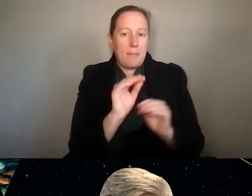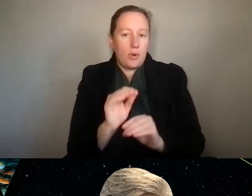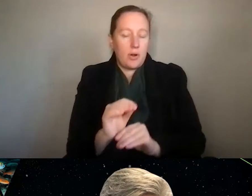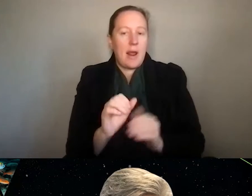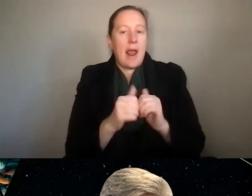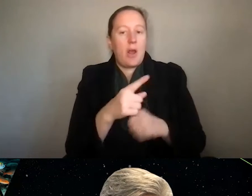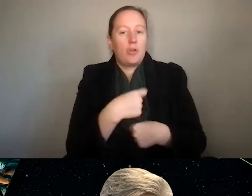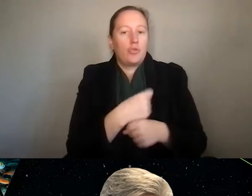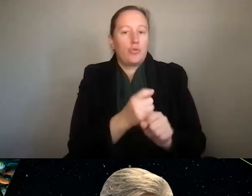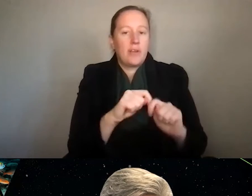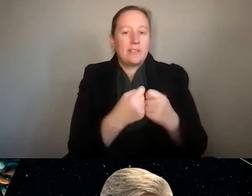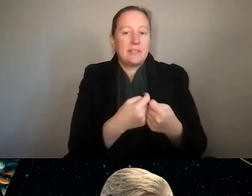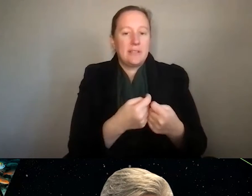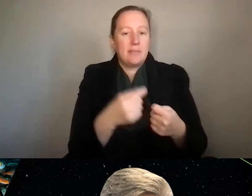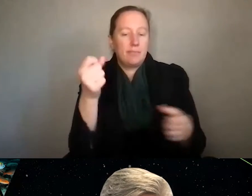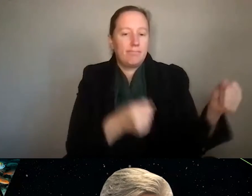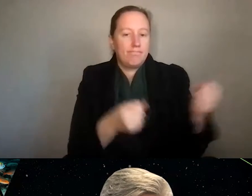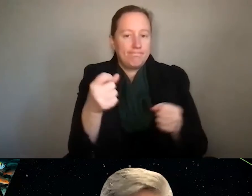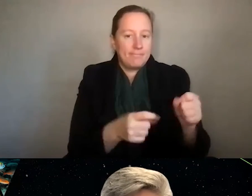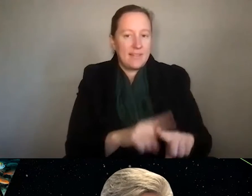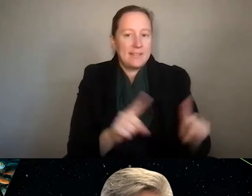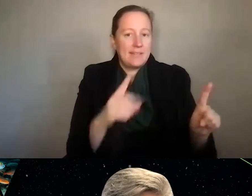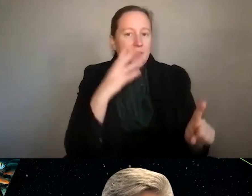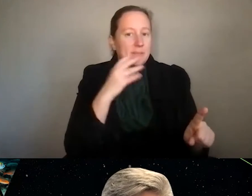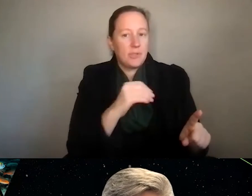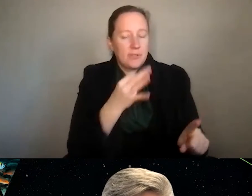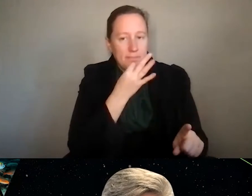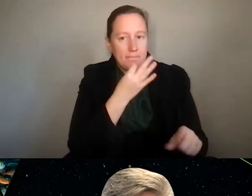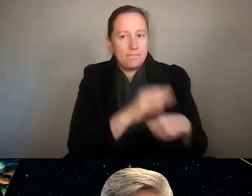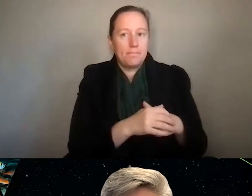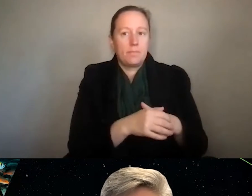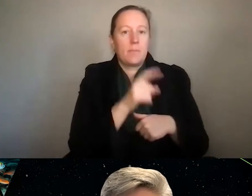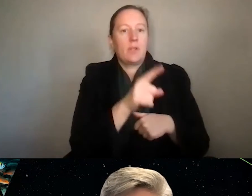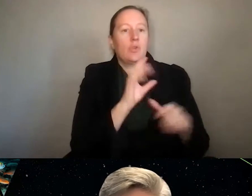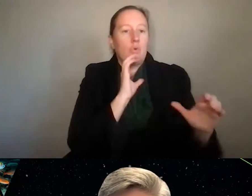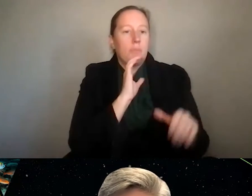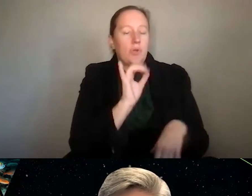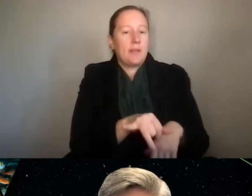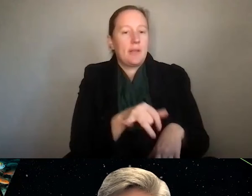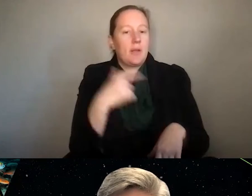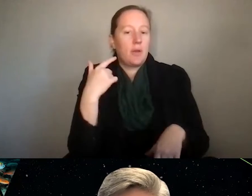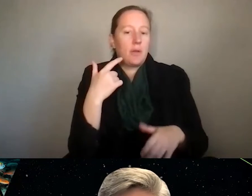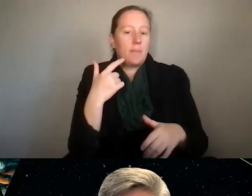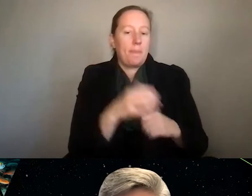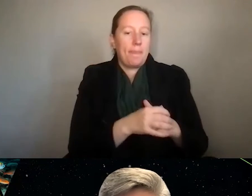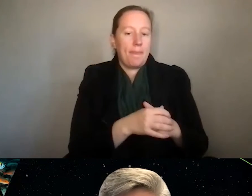together your team and bring different experiences and expertise as you communicate that. You may not have that expertise but you need